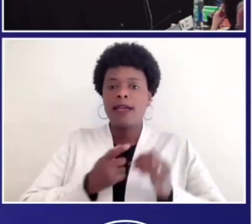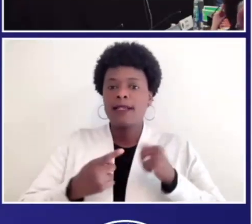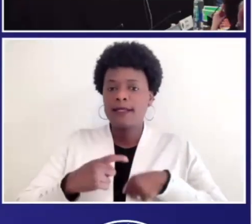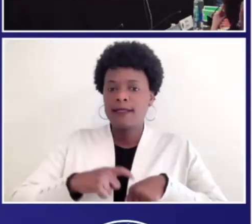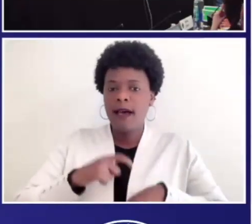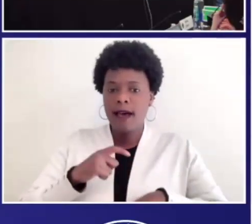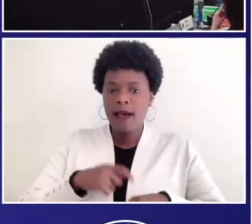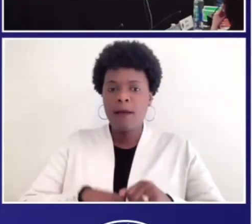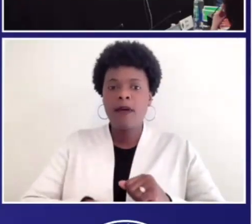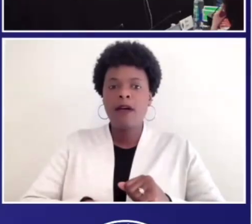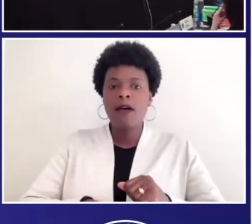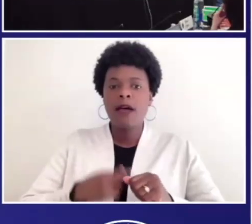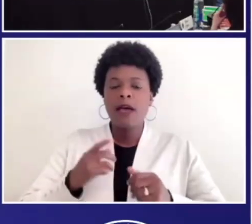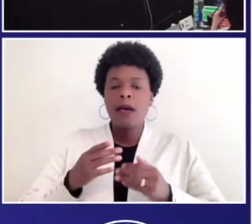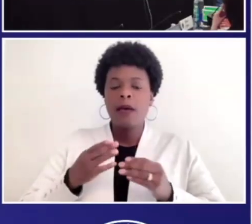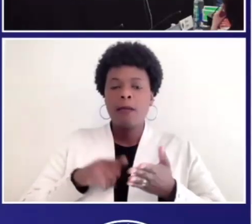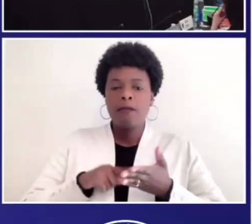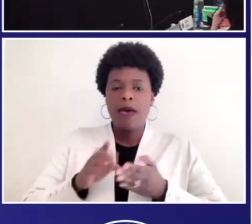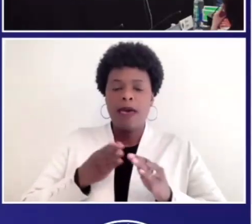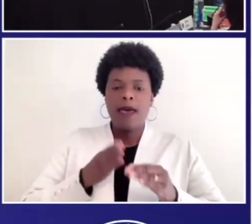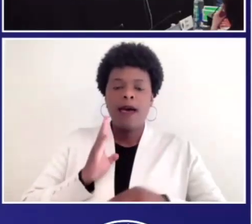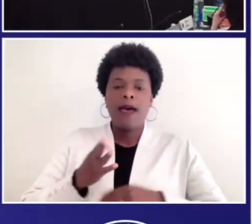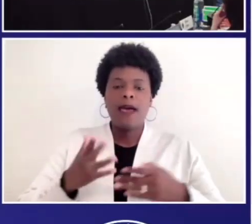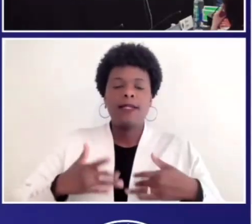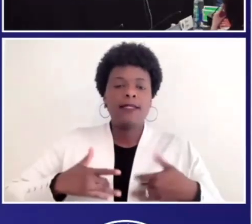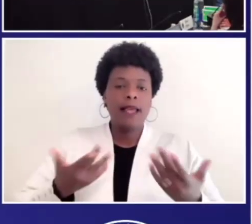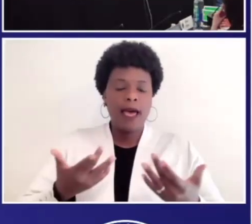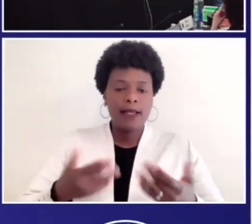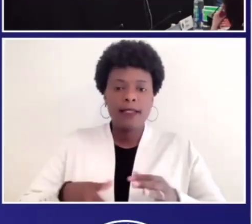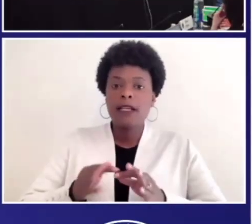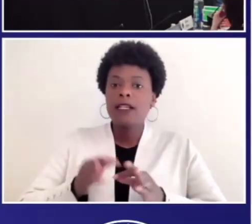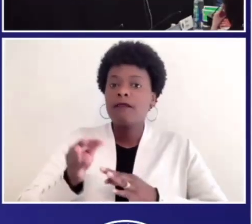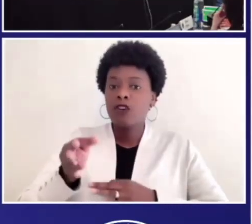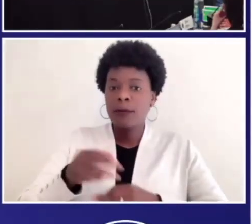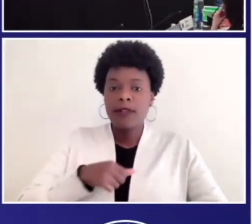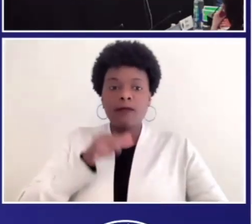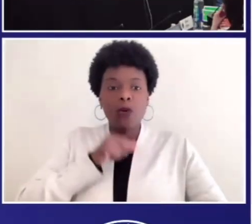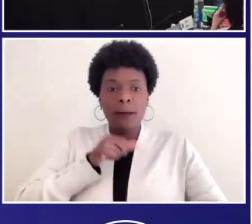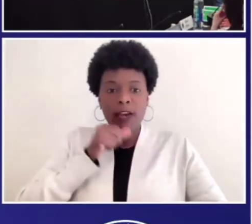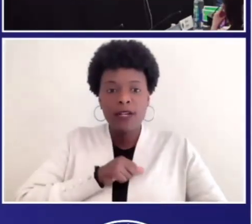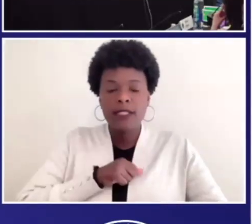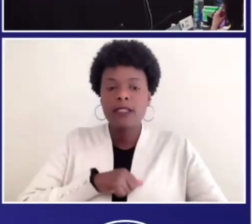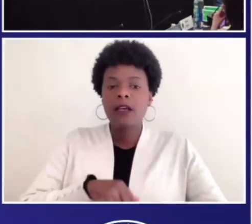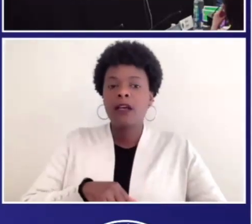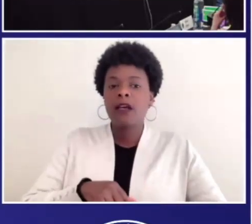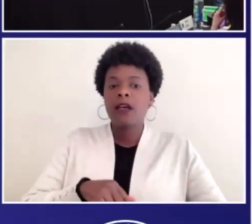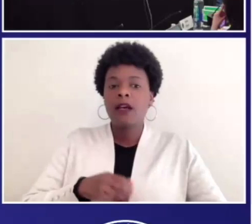we're not going to say that we don't have the same concerns that you have. We know we have to do what the statute